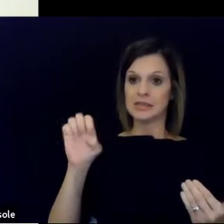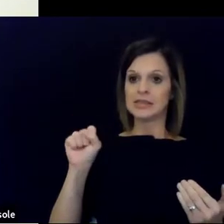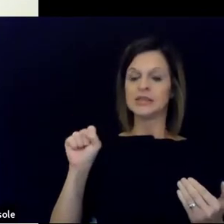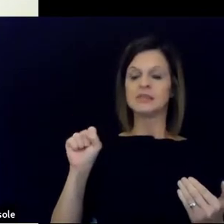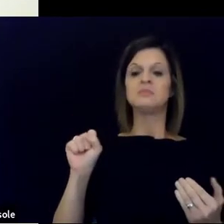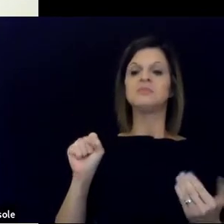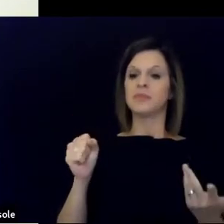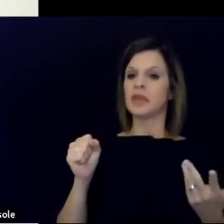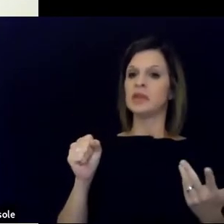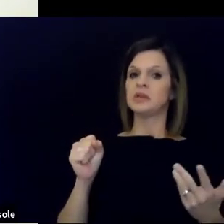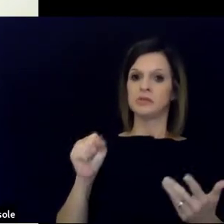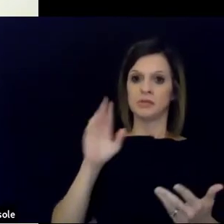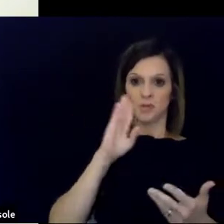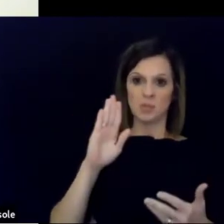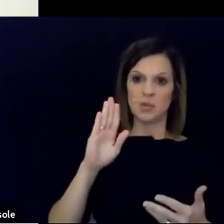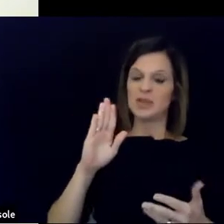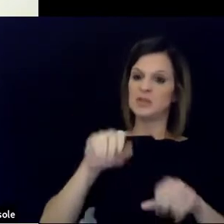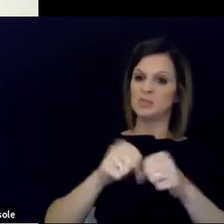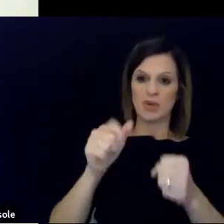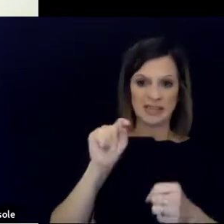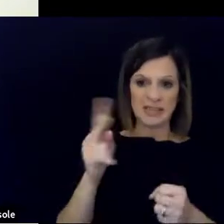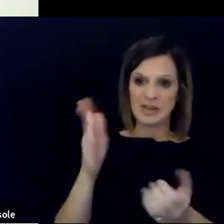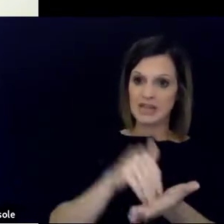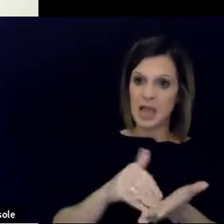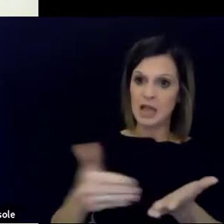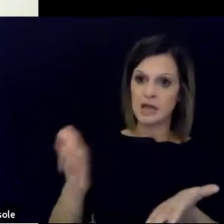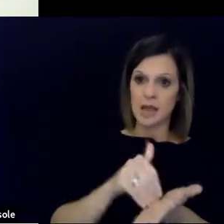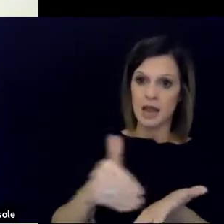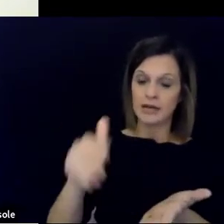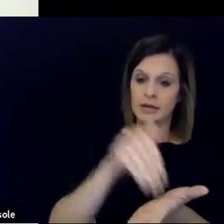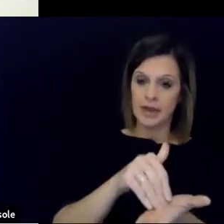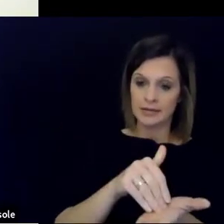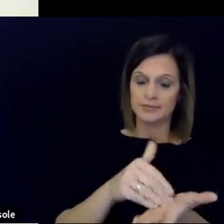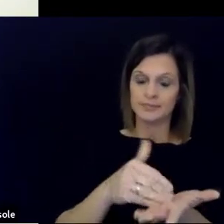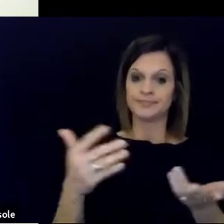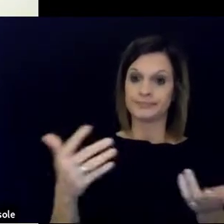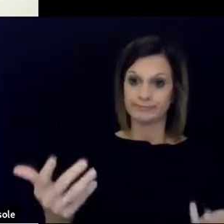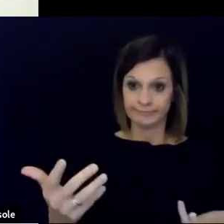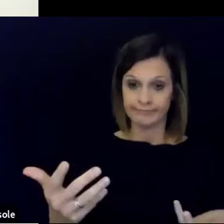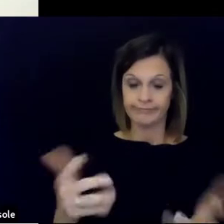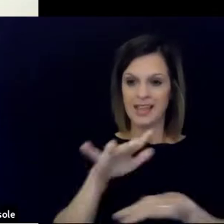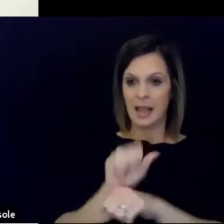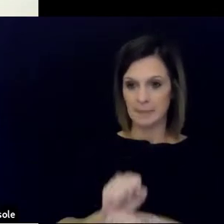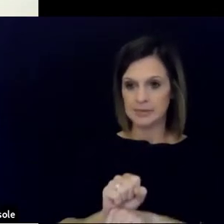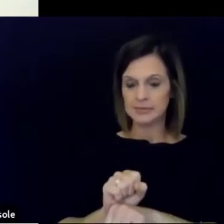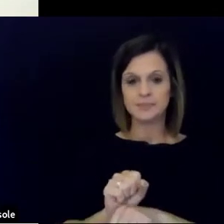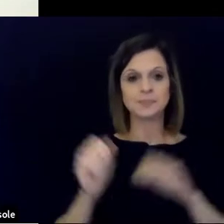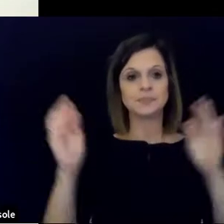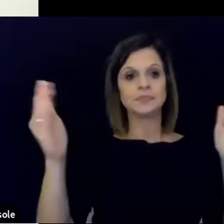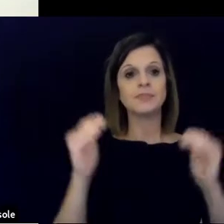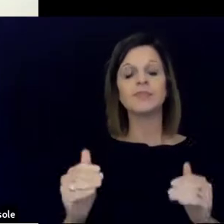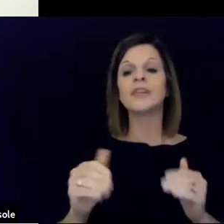Feces smearing is a tough one. I never thought that'd be an issue that I would be dealing with for a long time.